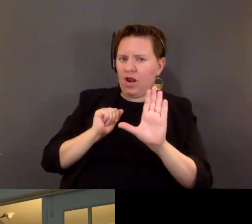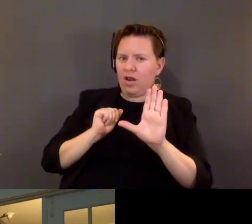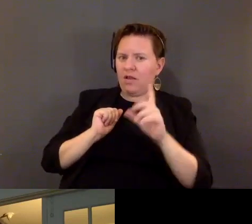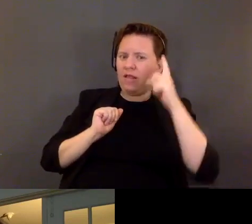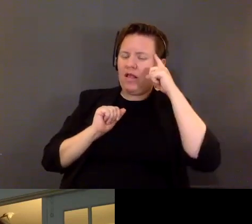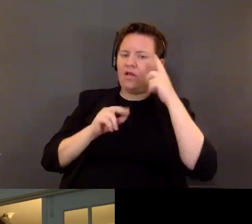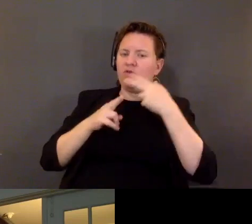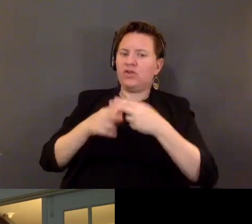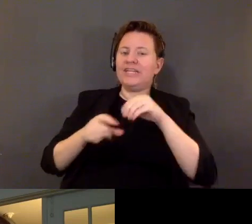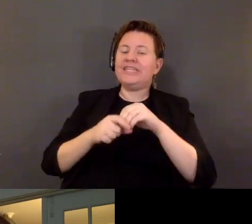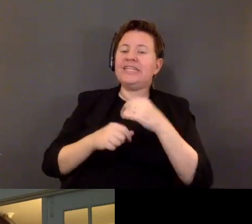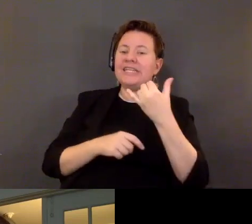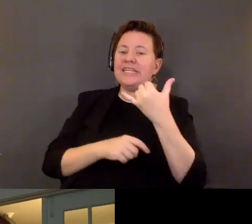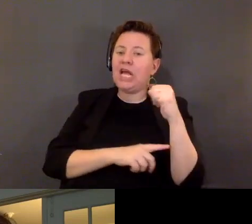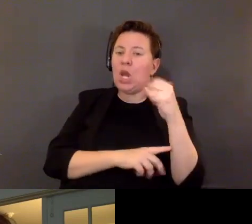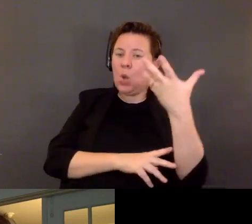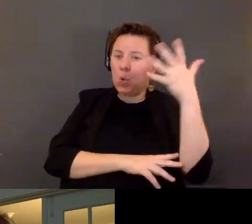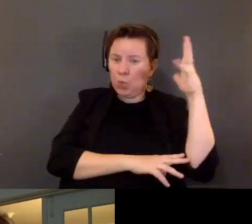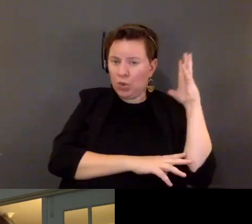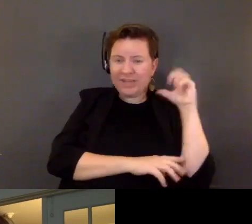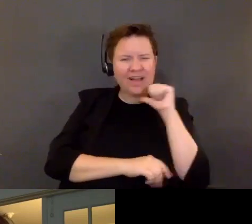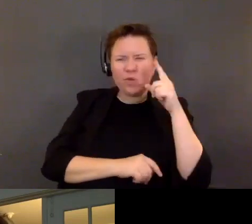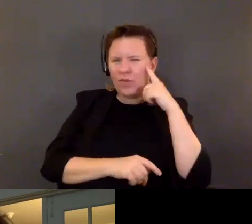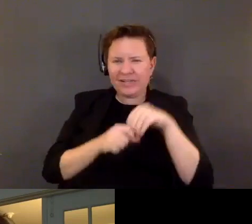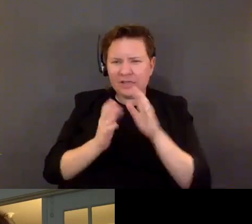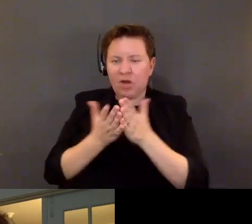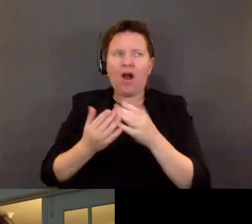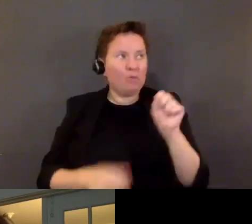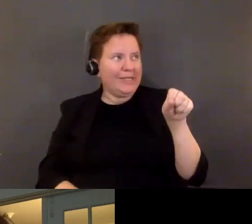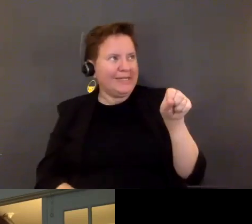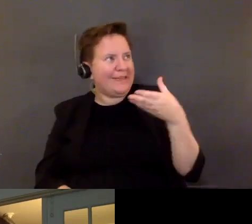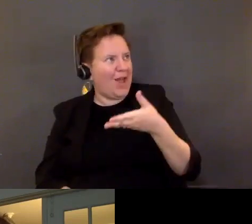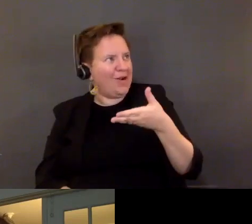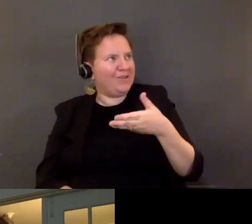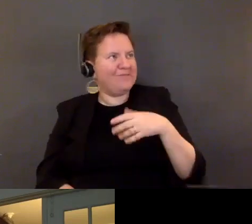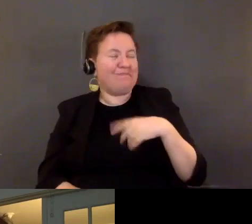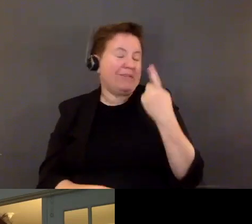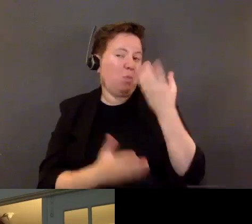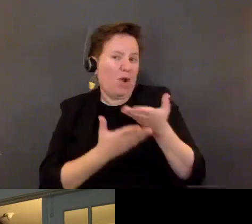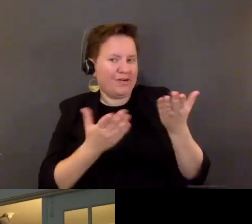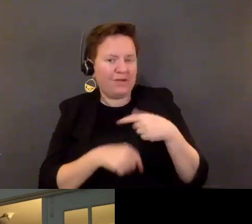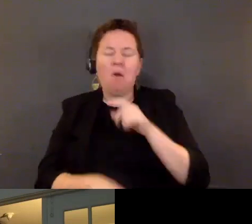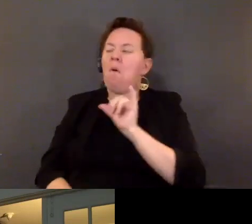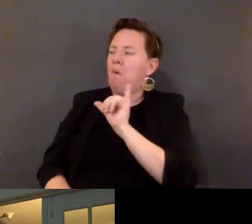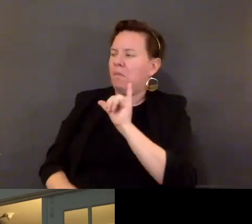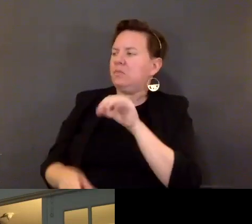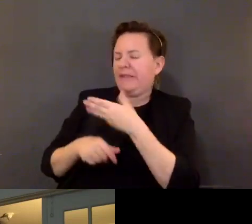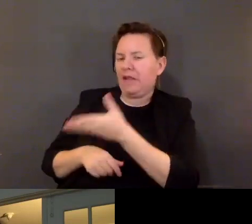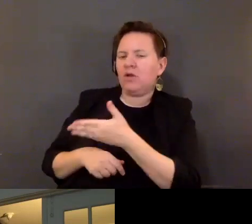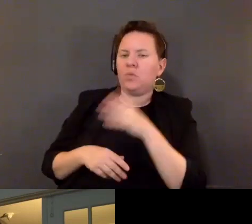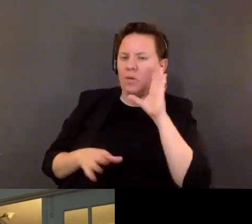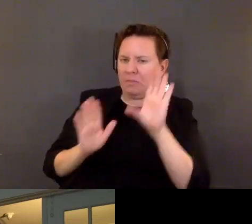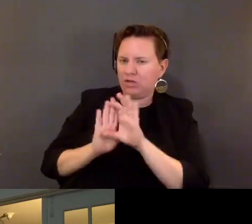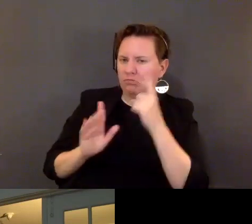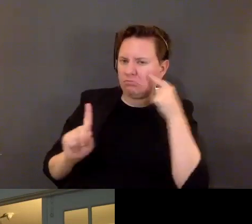yellow woods which i don't think is in the book it is it is it okay somewhere yeah and and in that um